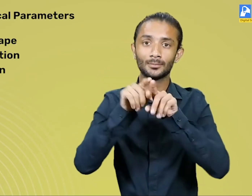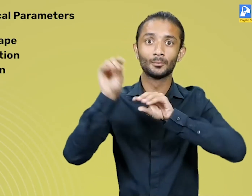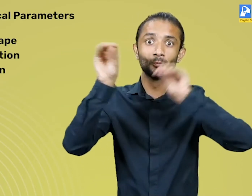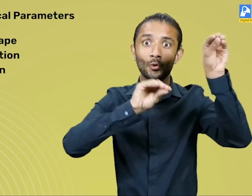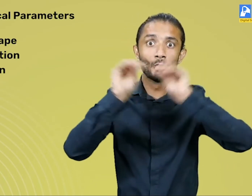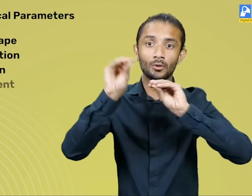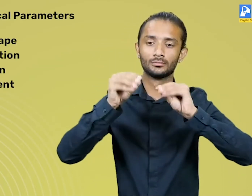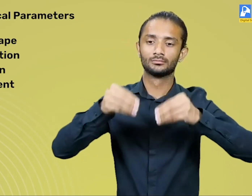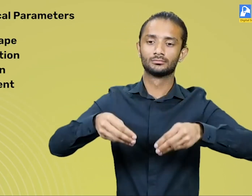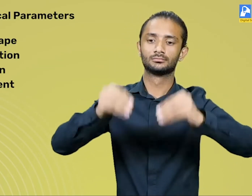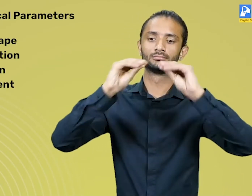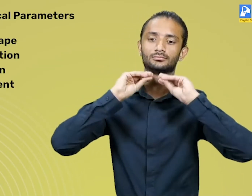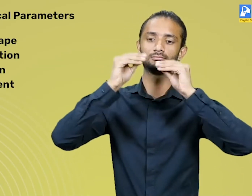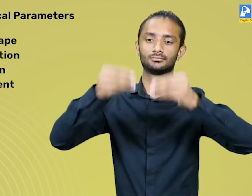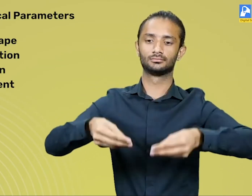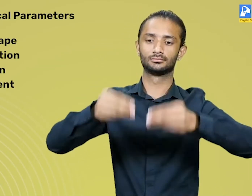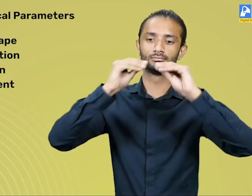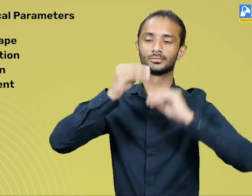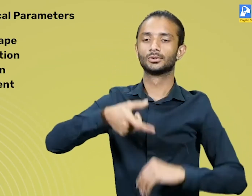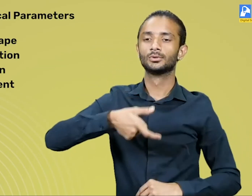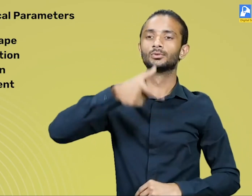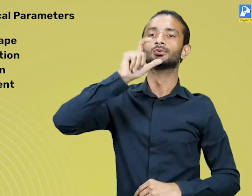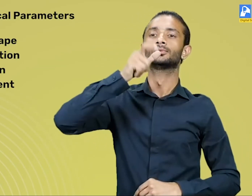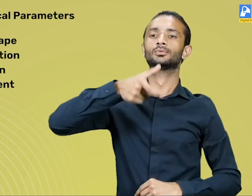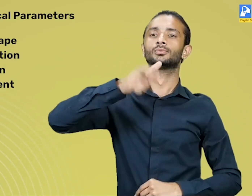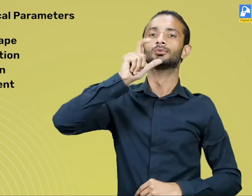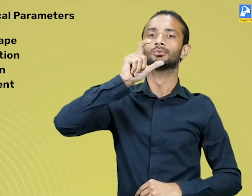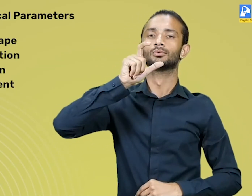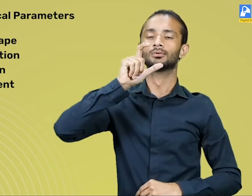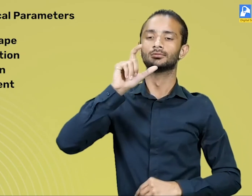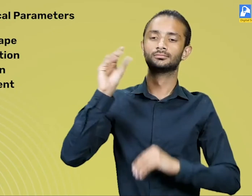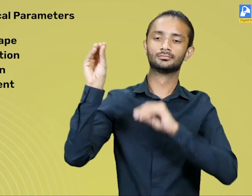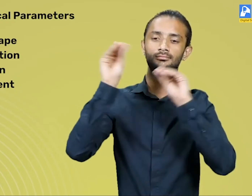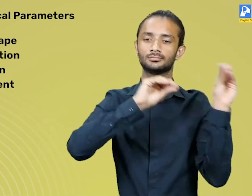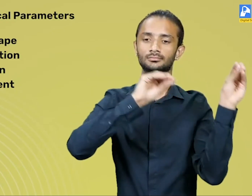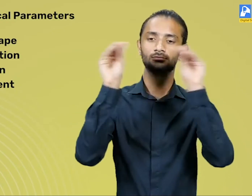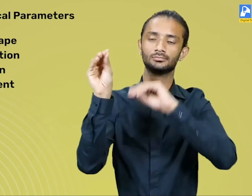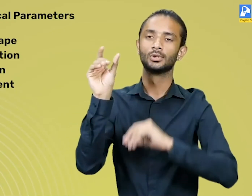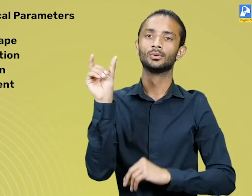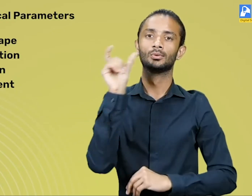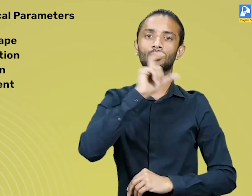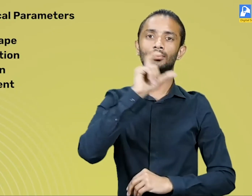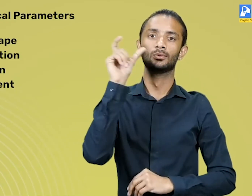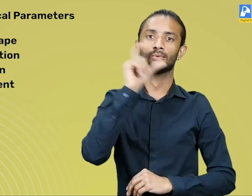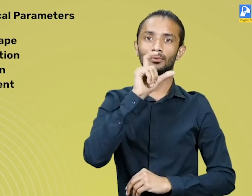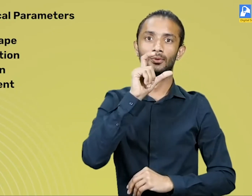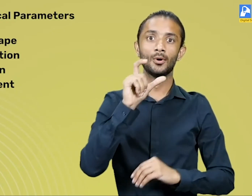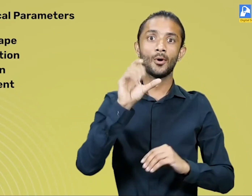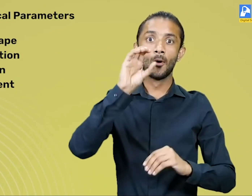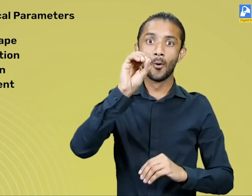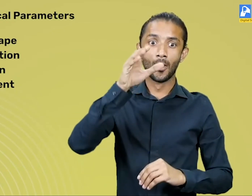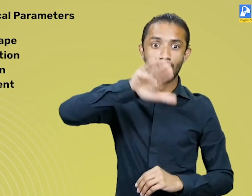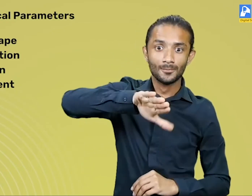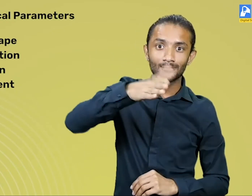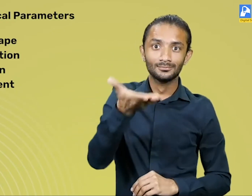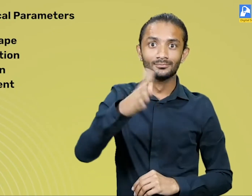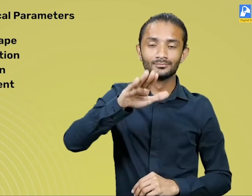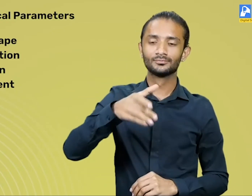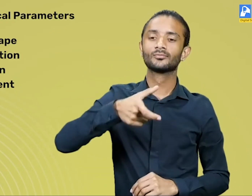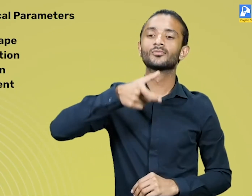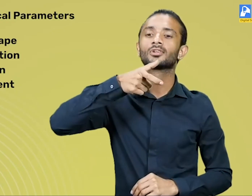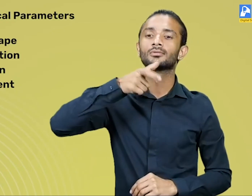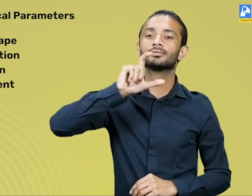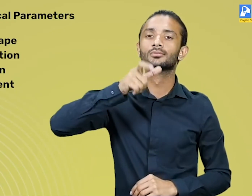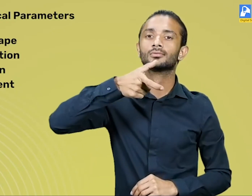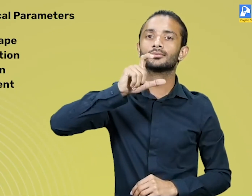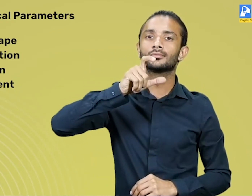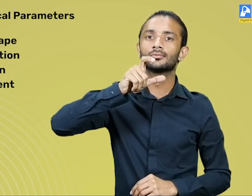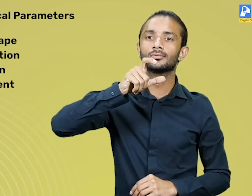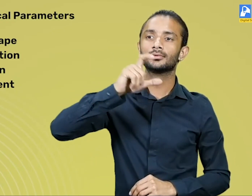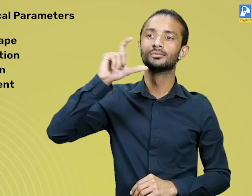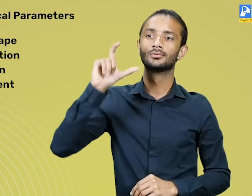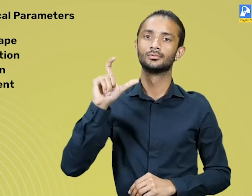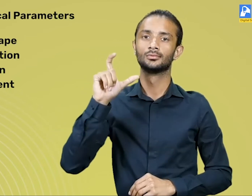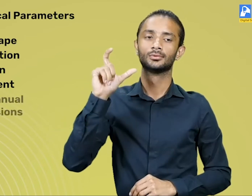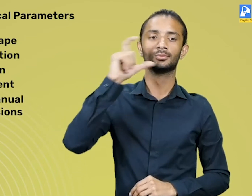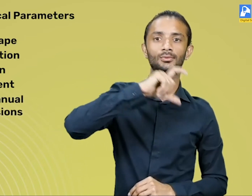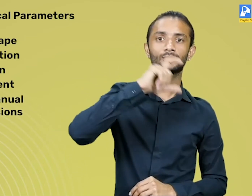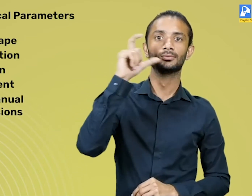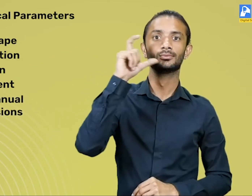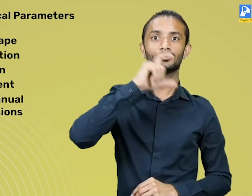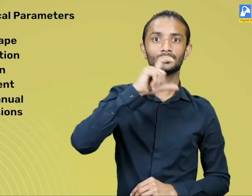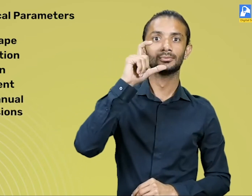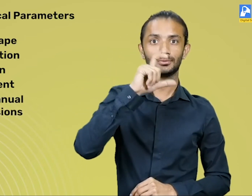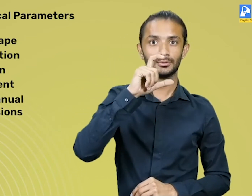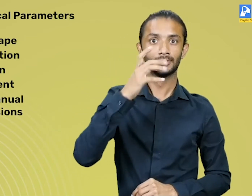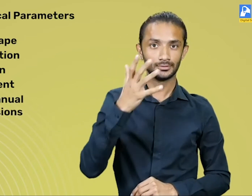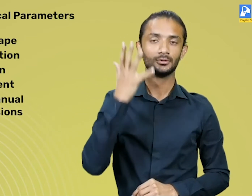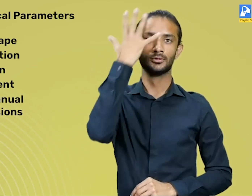Fourth:- Movement, which refers to the movement of the sign, such as in 'coffee' and 'college.